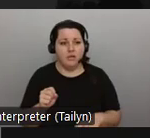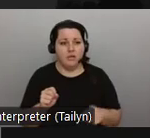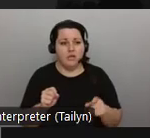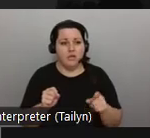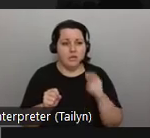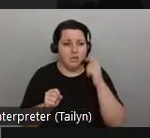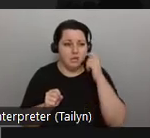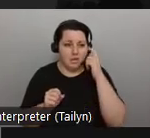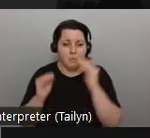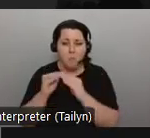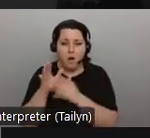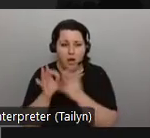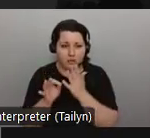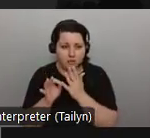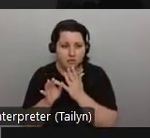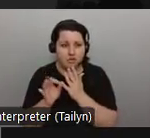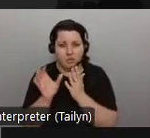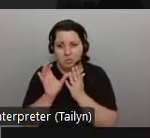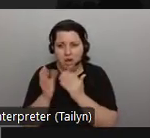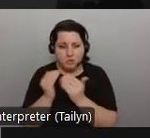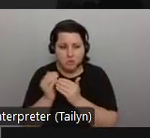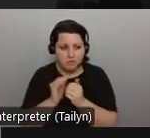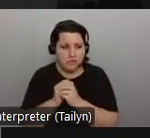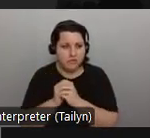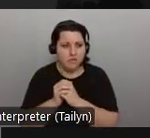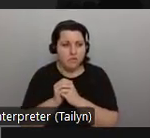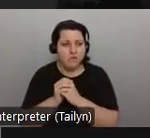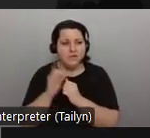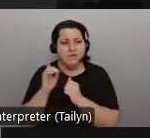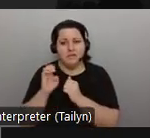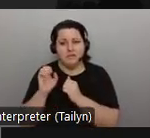save the document, if I go to file, since I have Adobe as a plug-in I have an option here, "save as an Adobe PDF," but